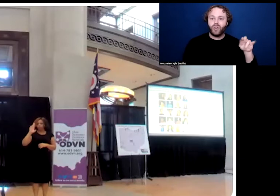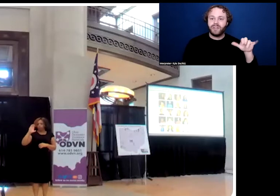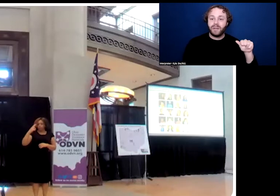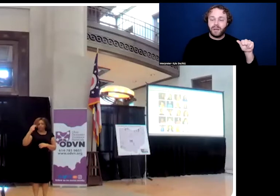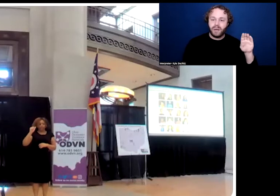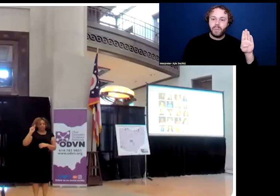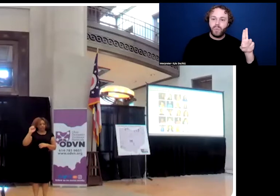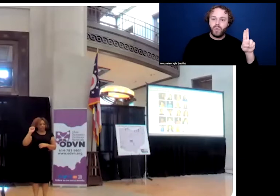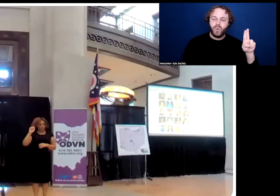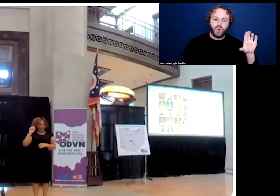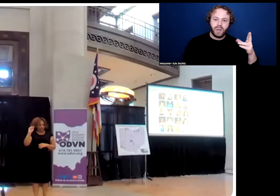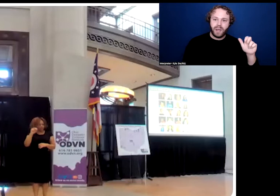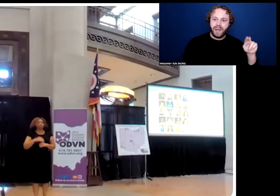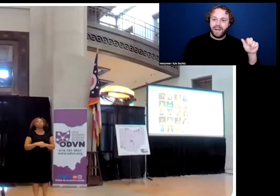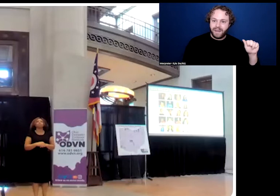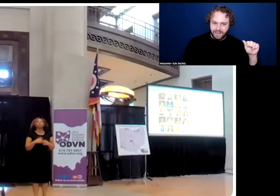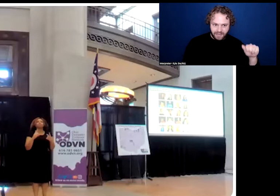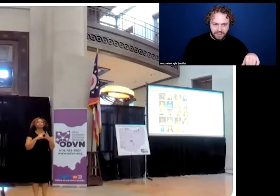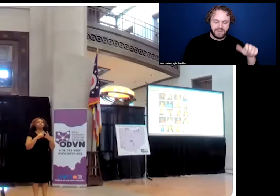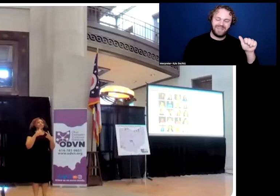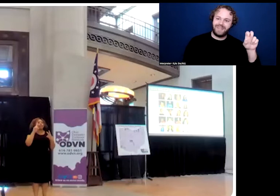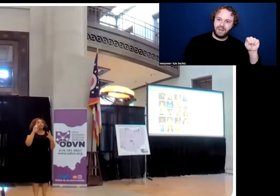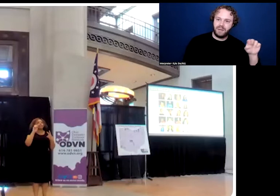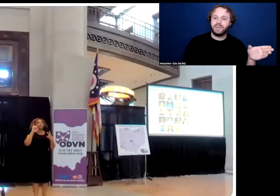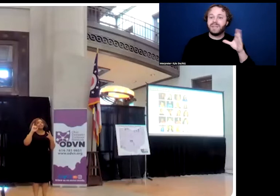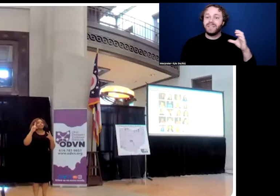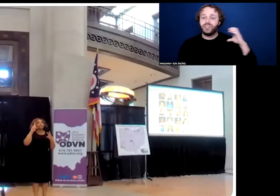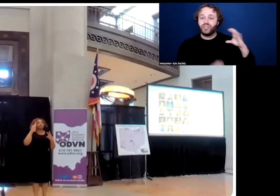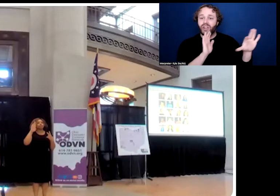there she is, our chair elect, Deidre Lashley, Kelly Madewell,